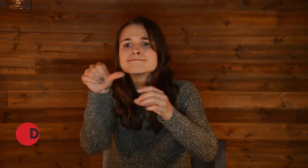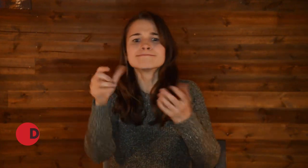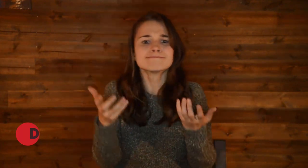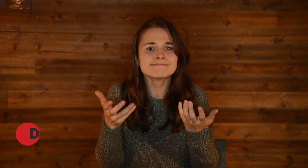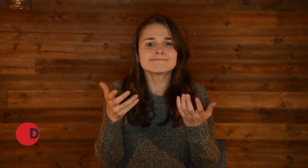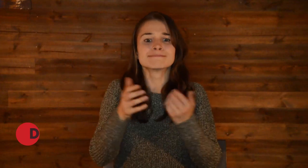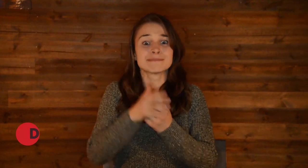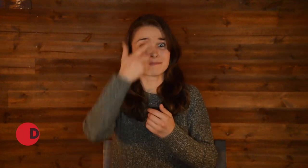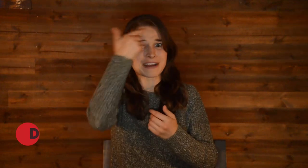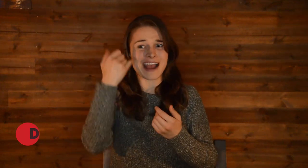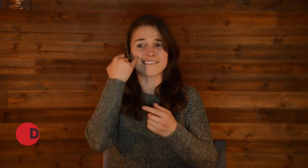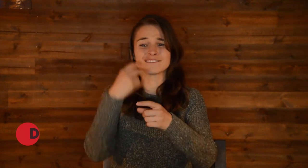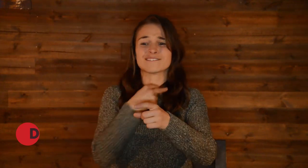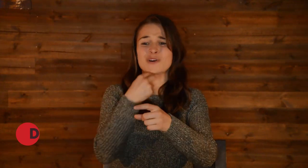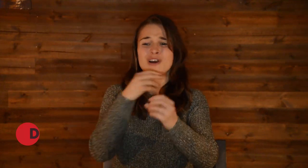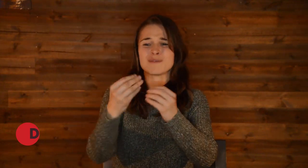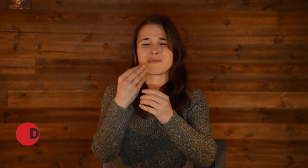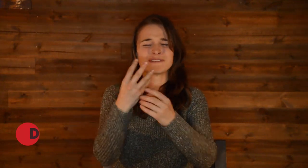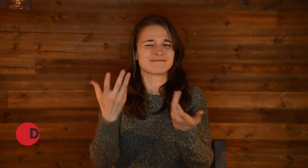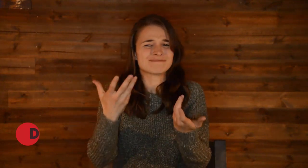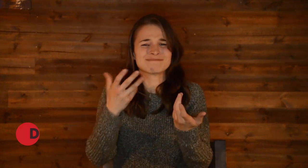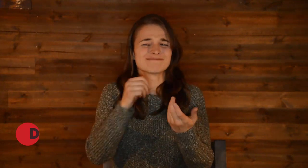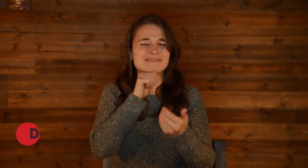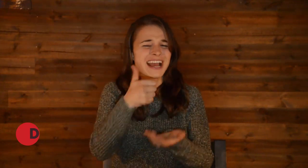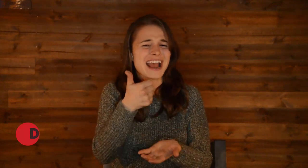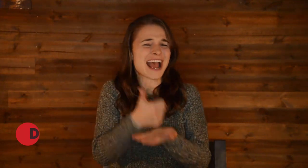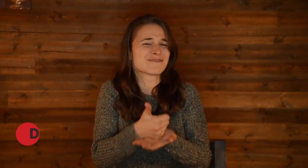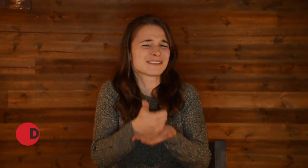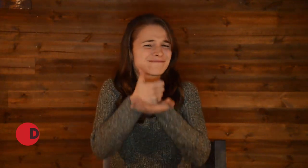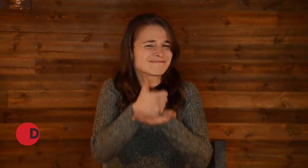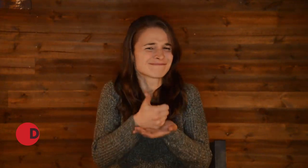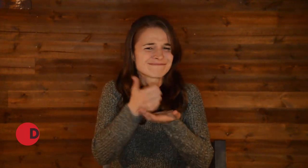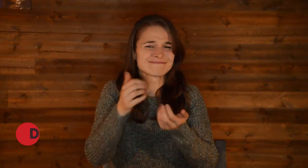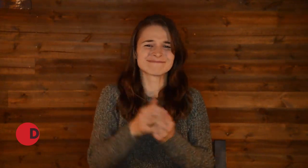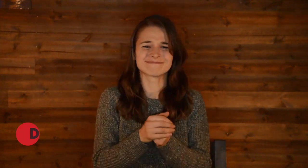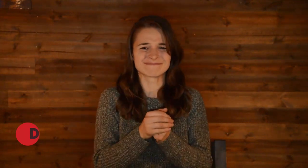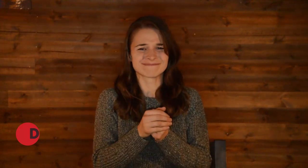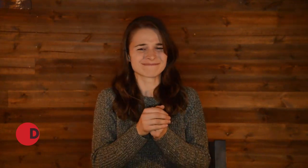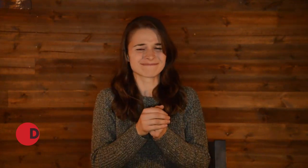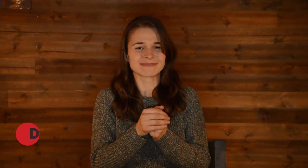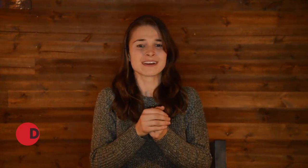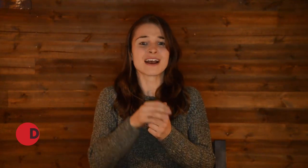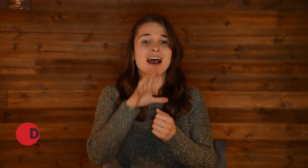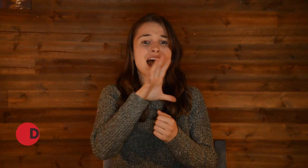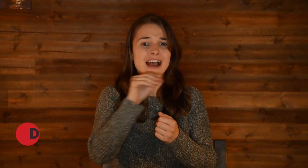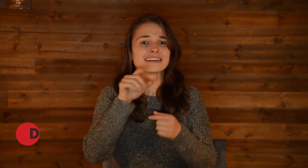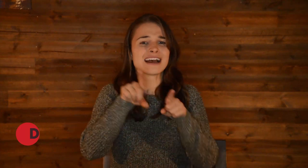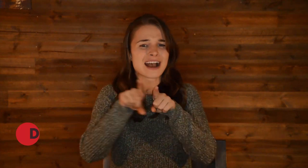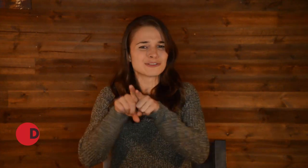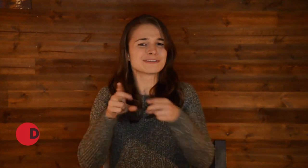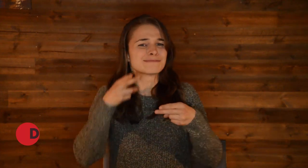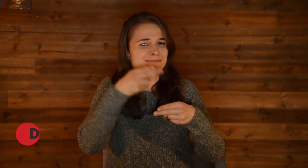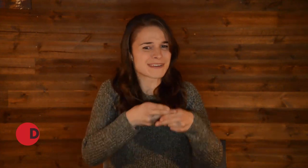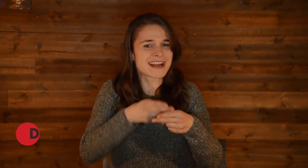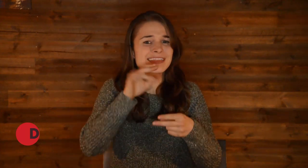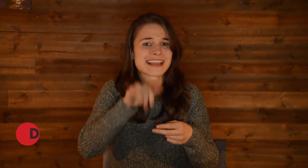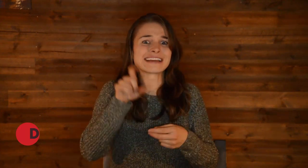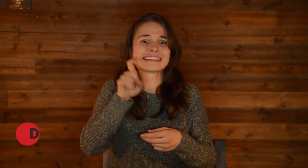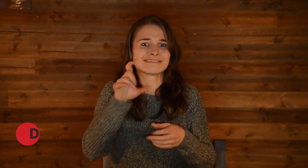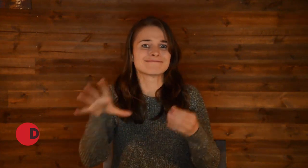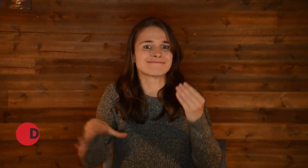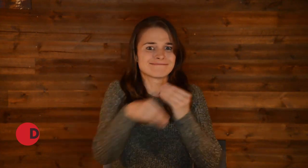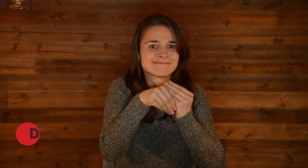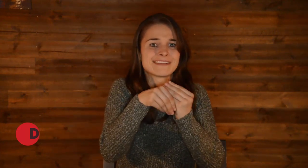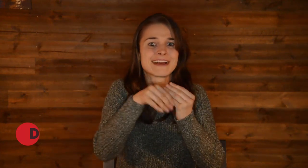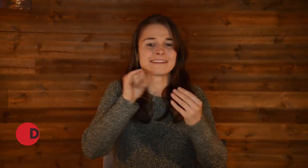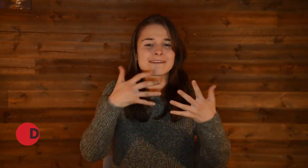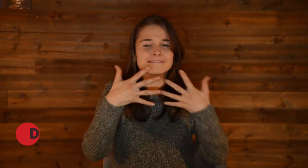locator tone is not helpful." It mentioned the need for a vibrotactile